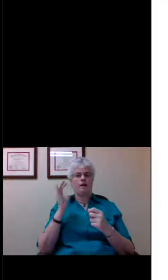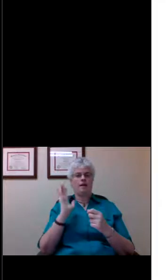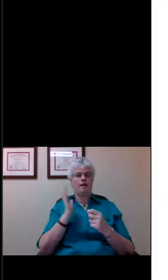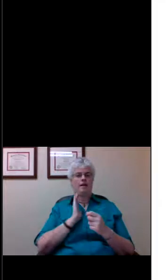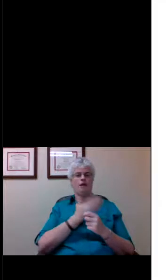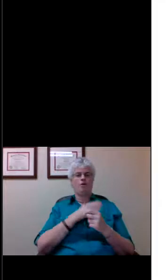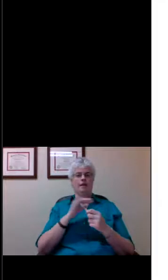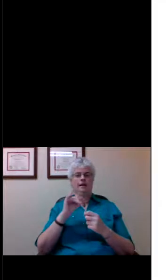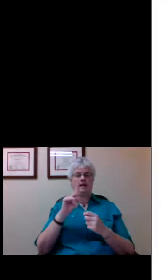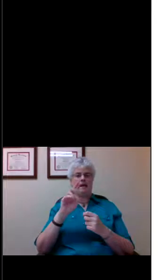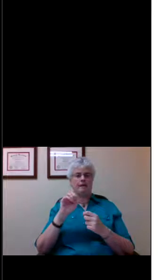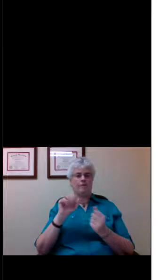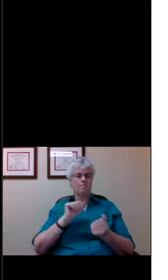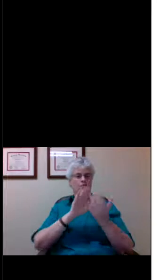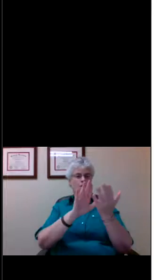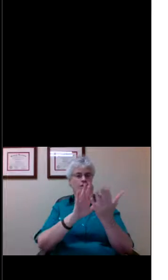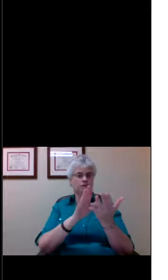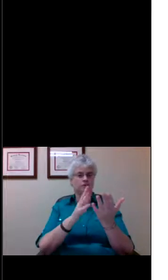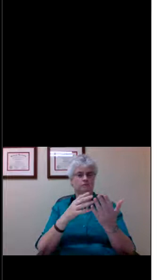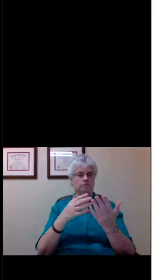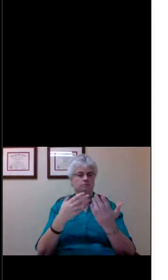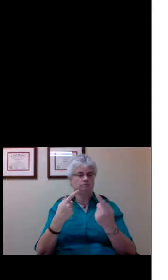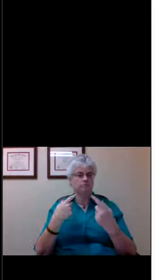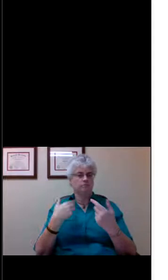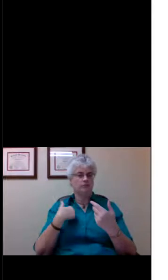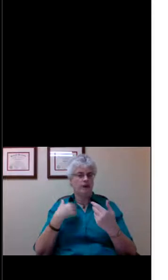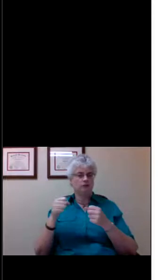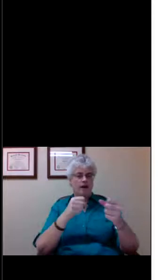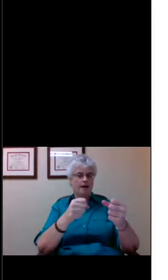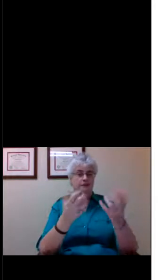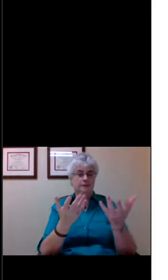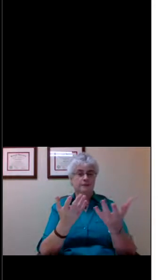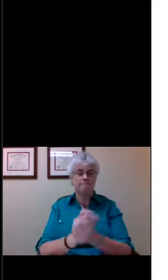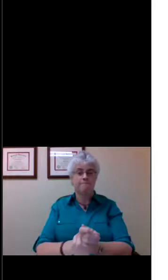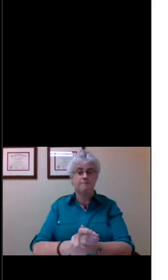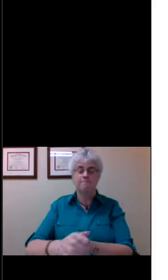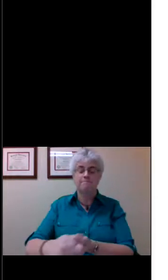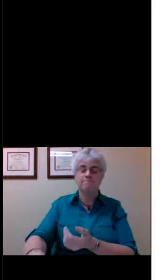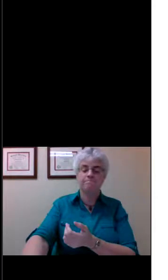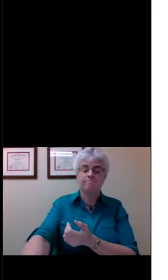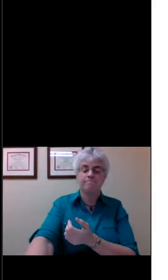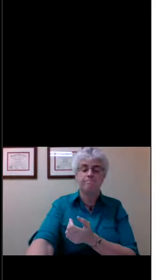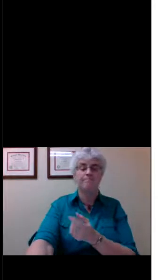specifics and what it is that our initiative looked like, what our approach